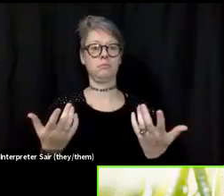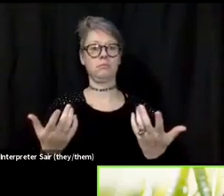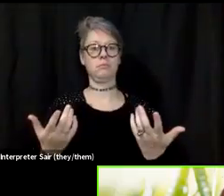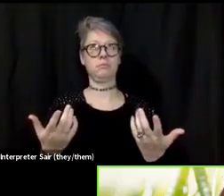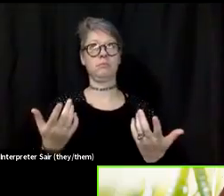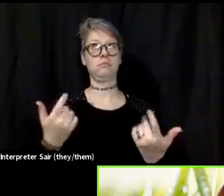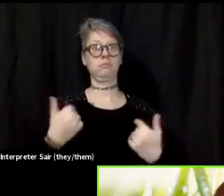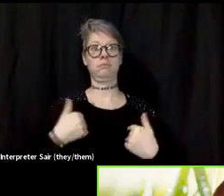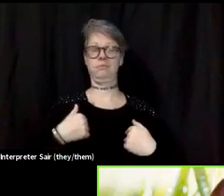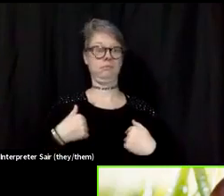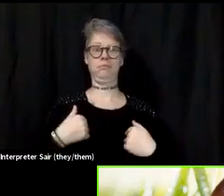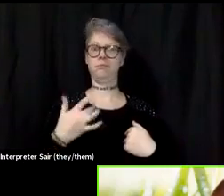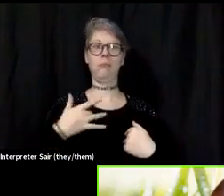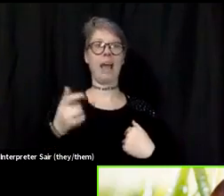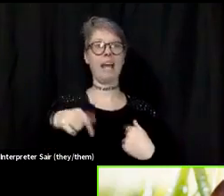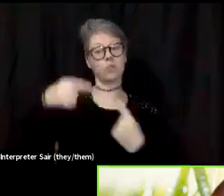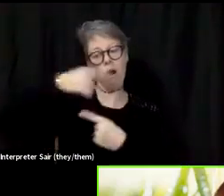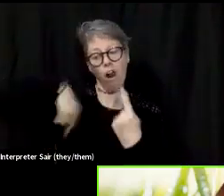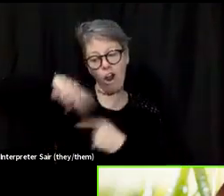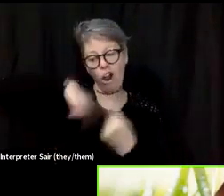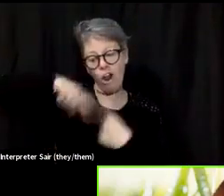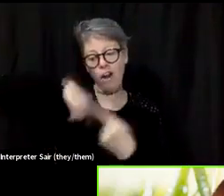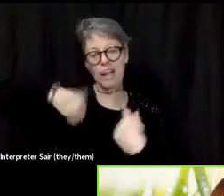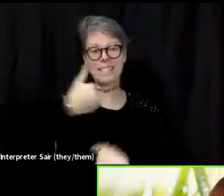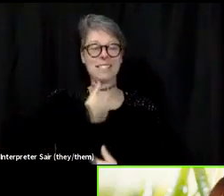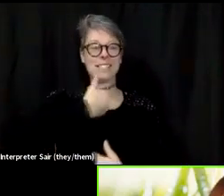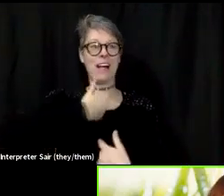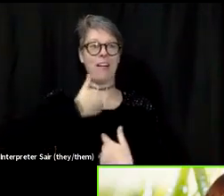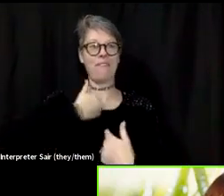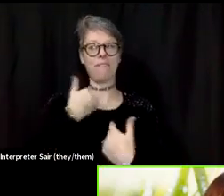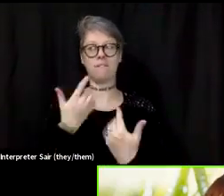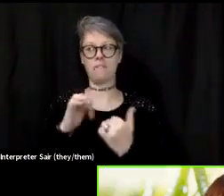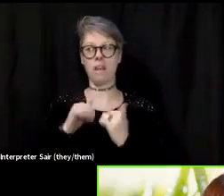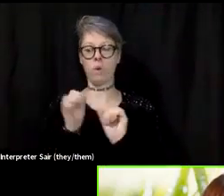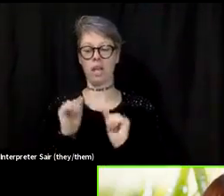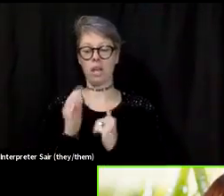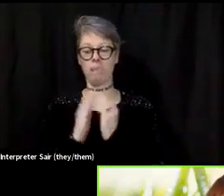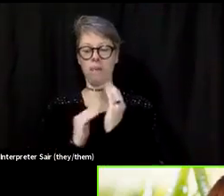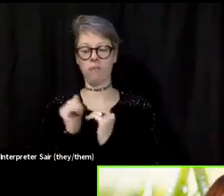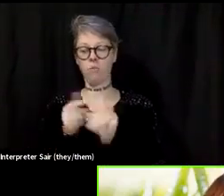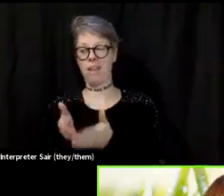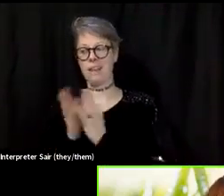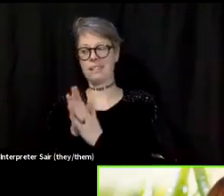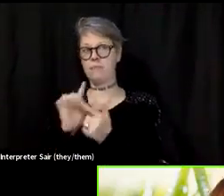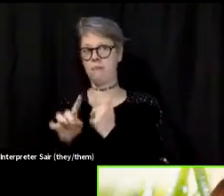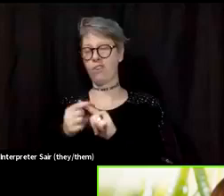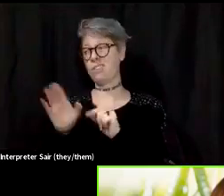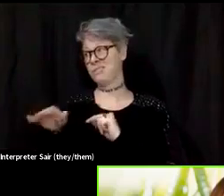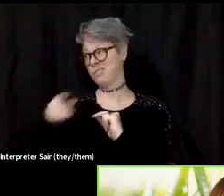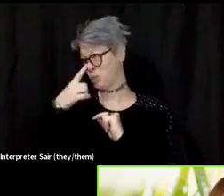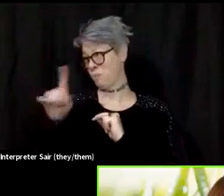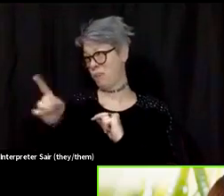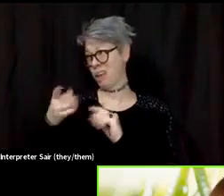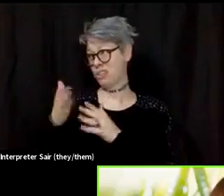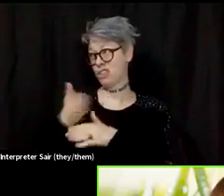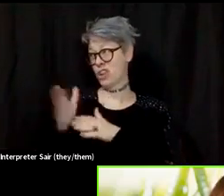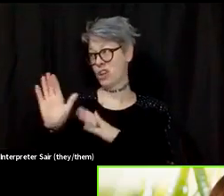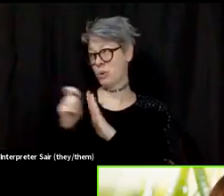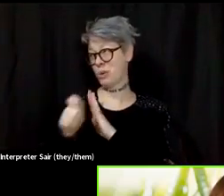whereas I had whereas, I had to go around and I had to go around and make sure that. hat I was Co hat I was Comfortable asking one of